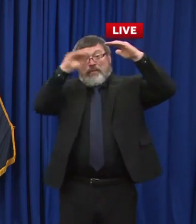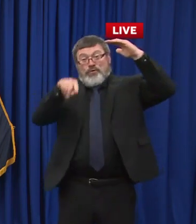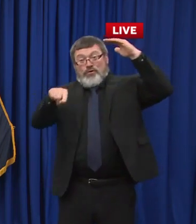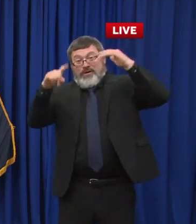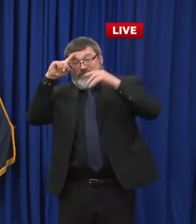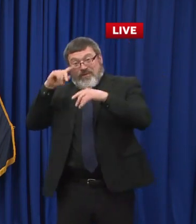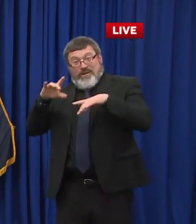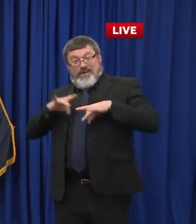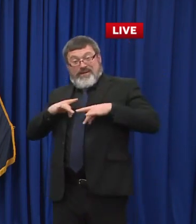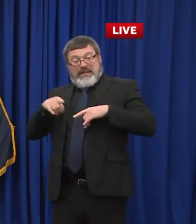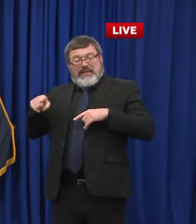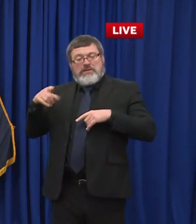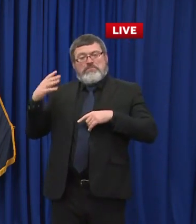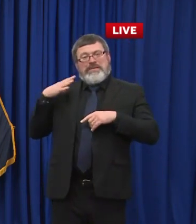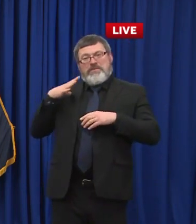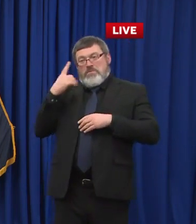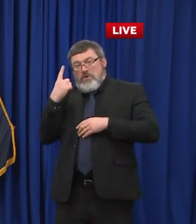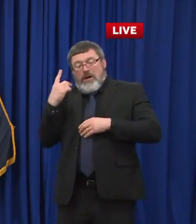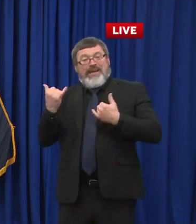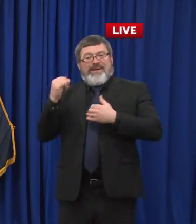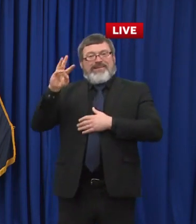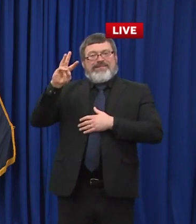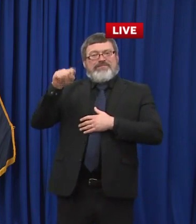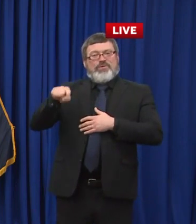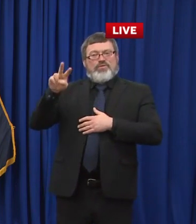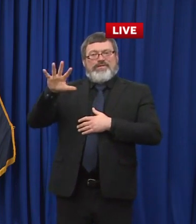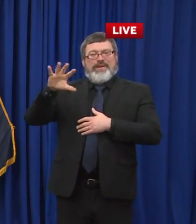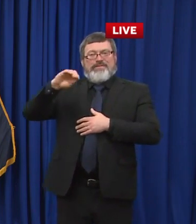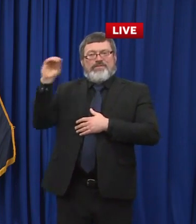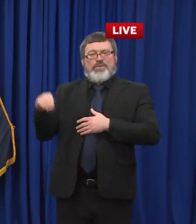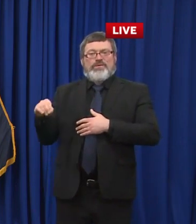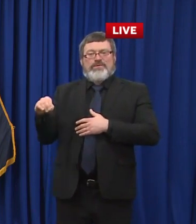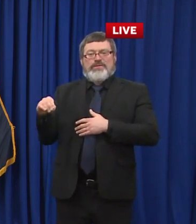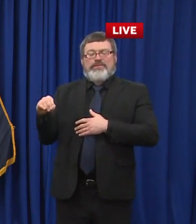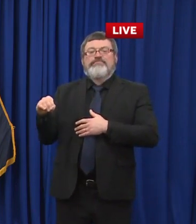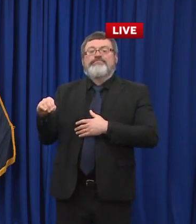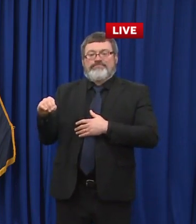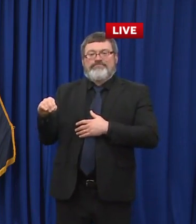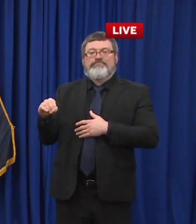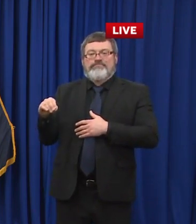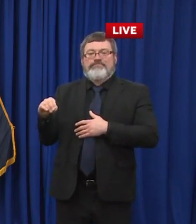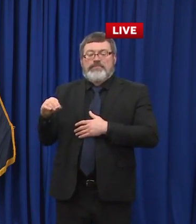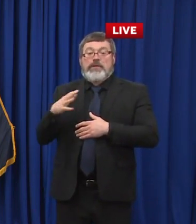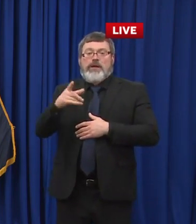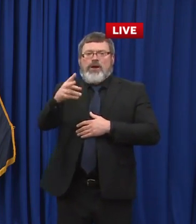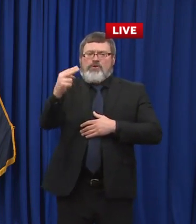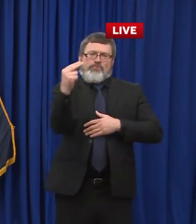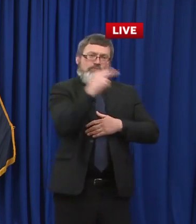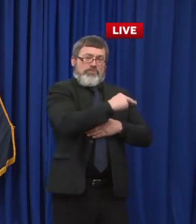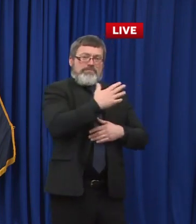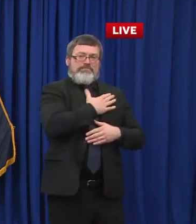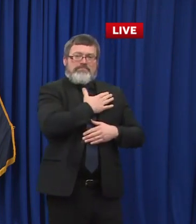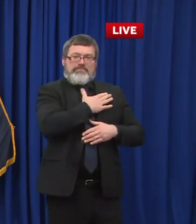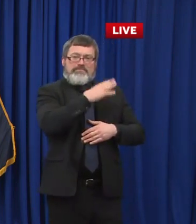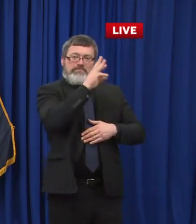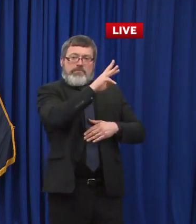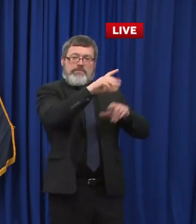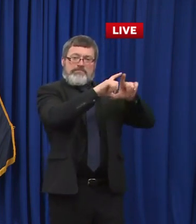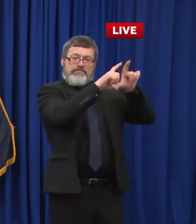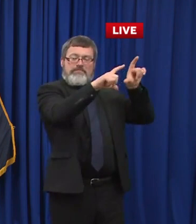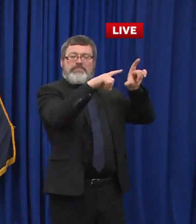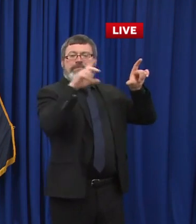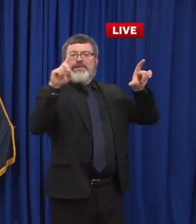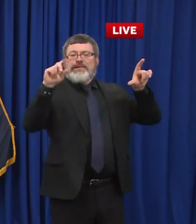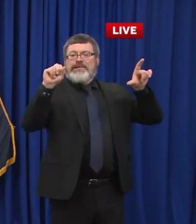THE GOVERNOR WILL BE ANNOUNCING SOME UPDATES TO OUR DATA DASHBOARD THAT INCLUDES ANTIGEN AND PCR TESTING DATA.